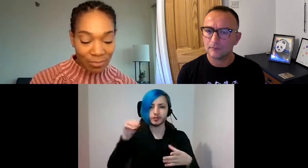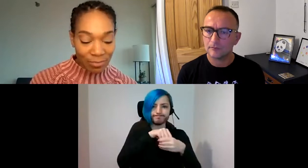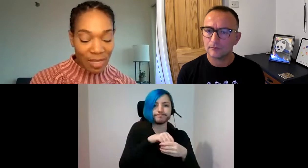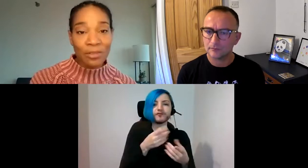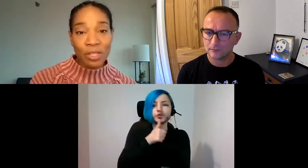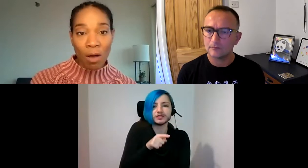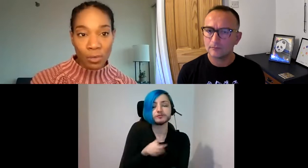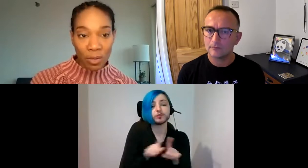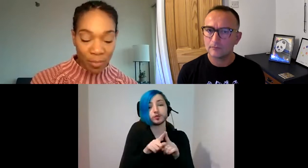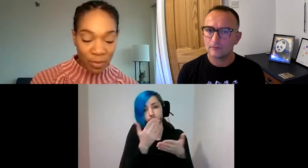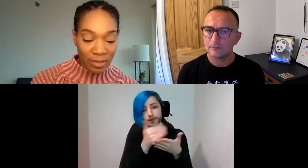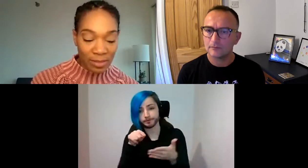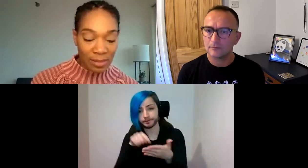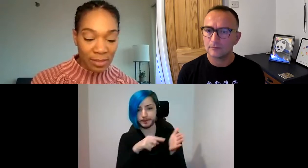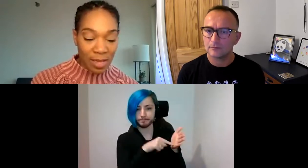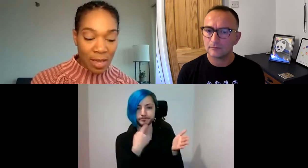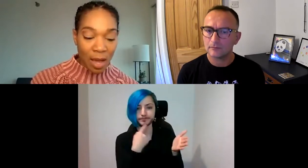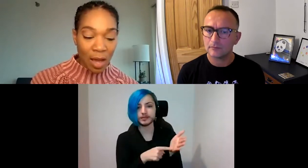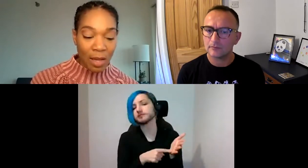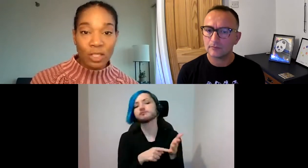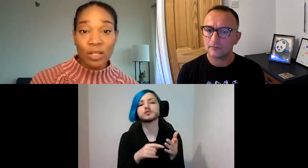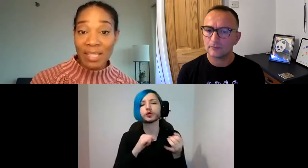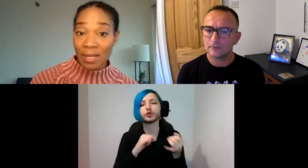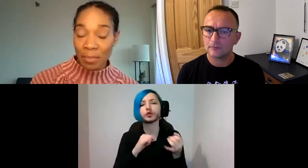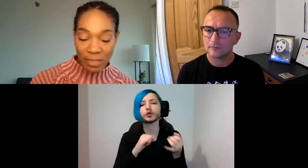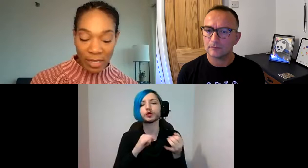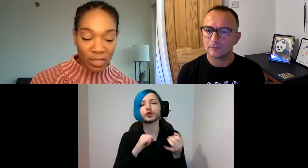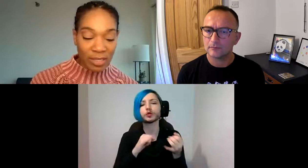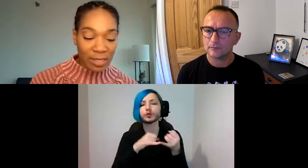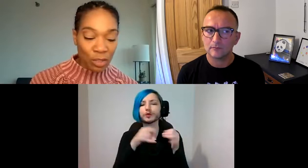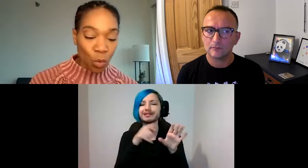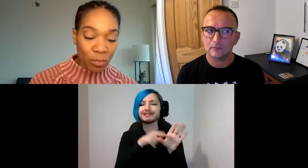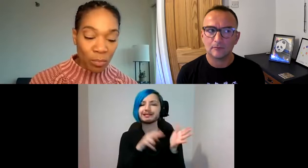you know is queer and you_have to be queer or this